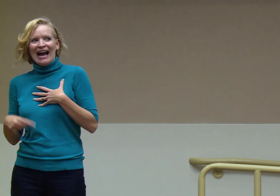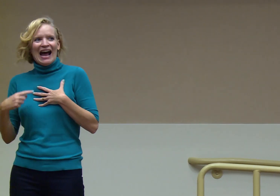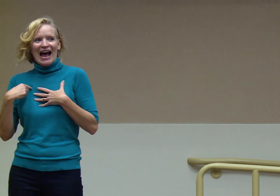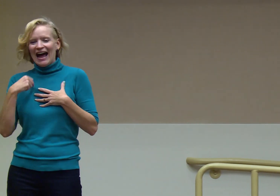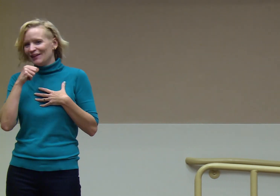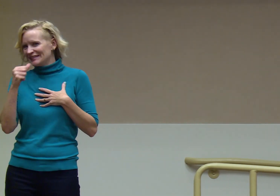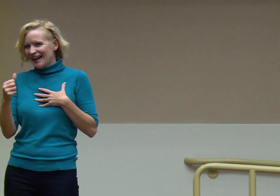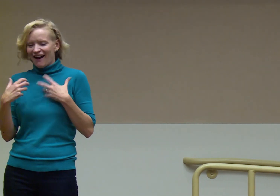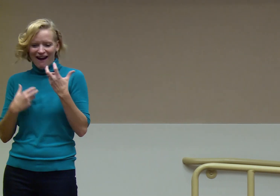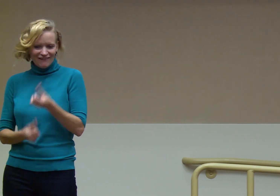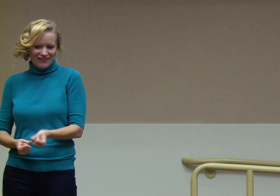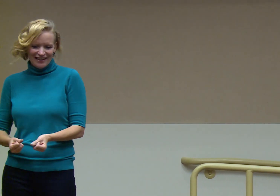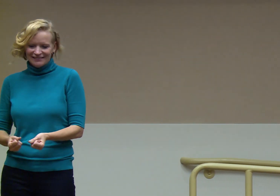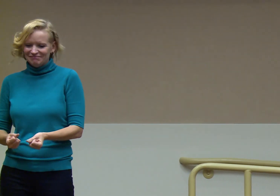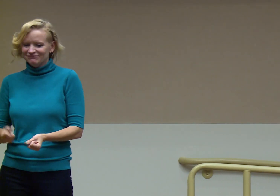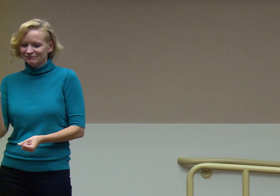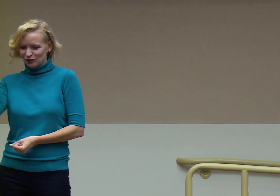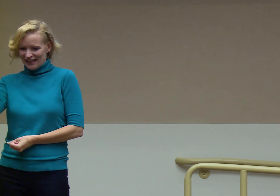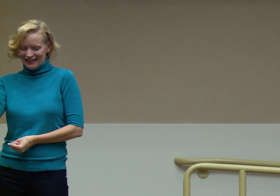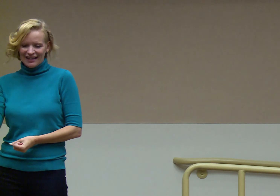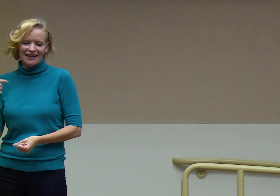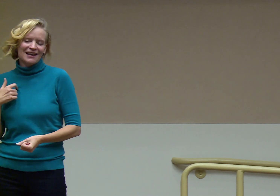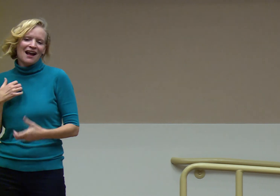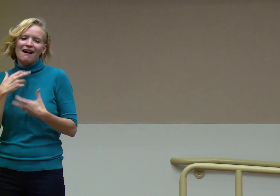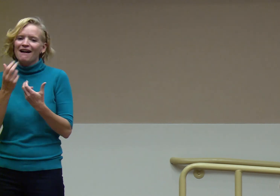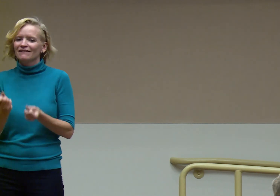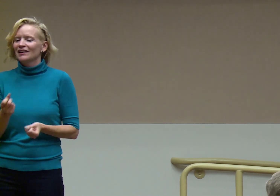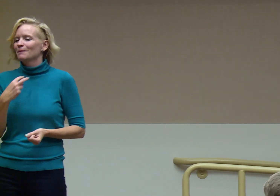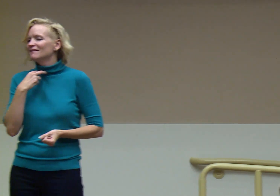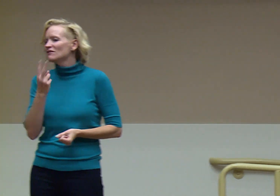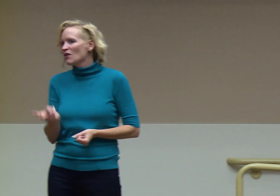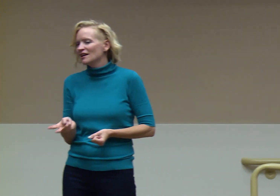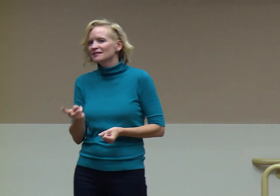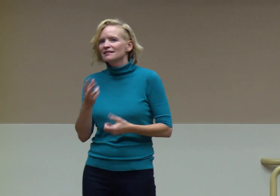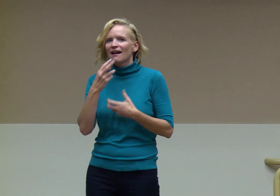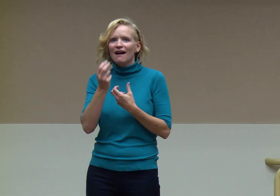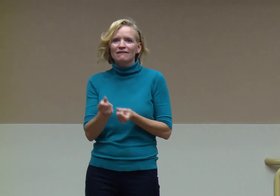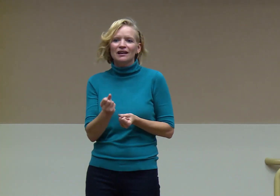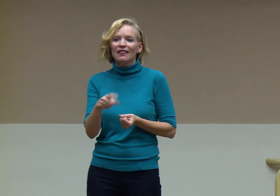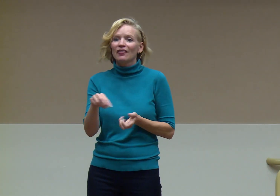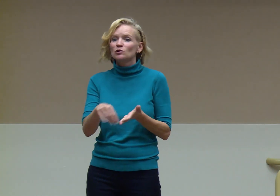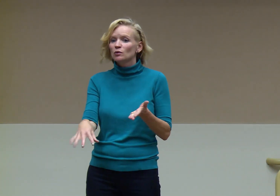I was not confident. I was not able to present. I wasn't comfortable in my speech.